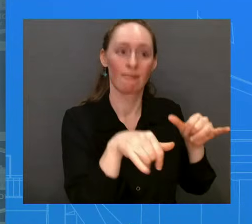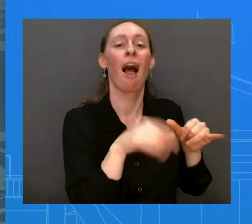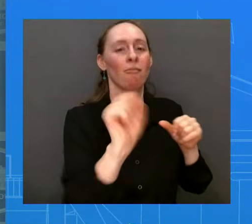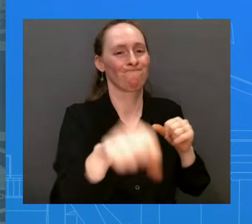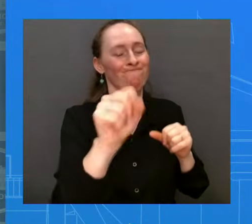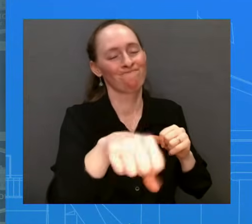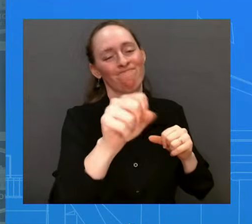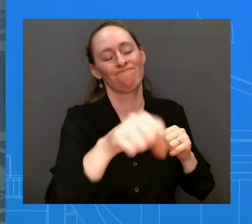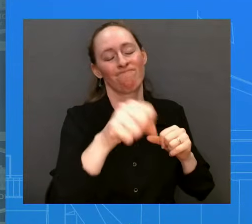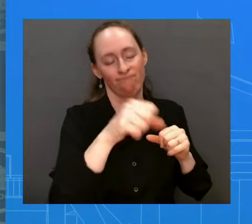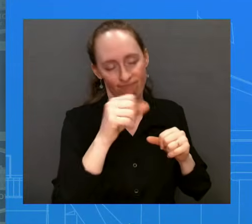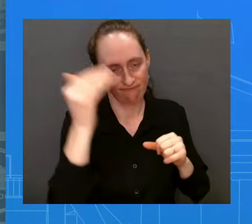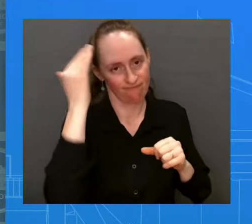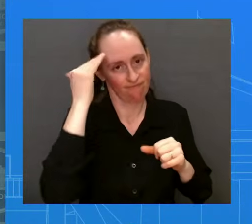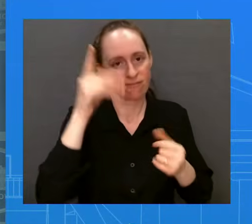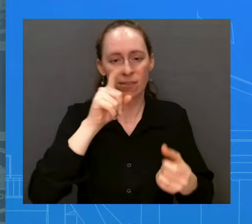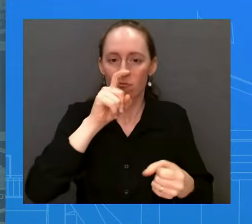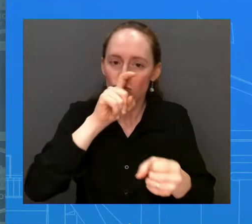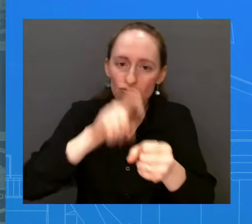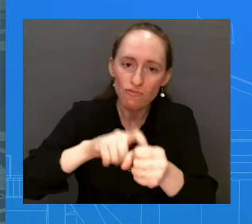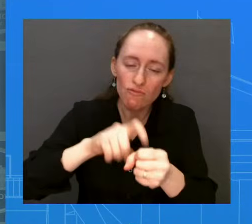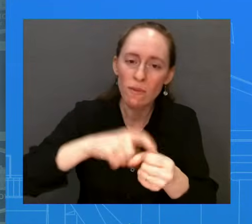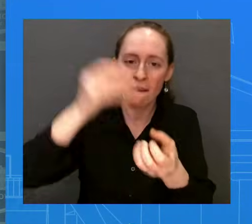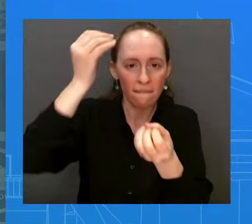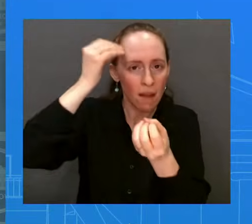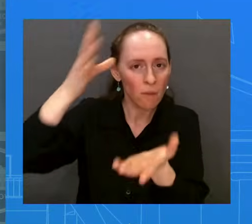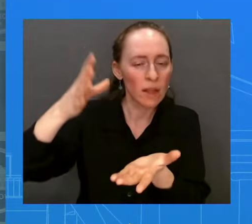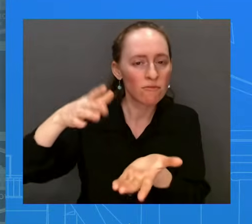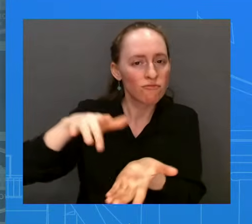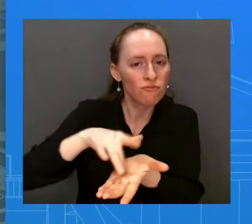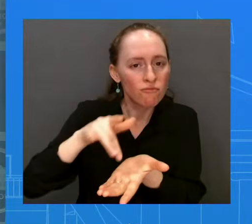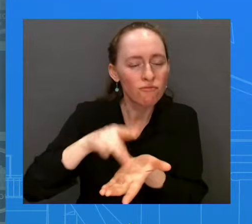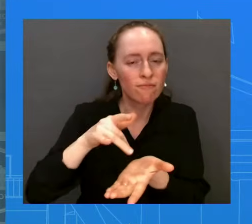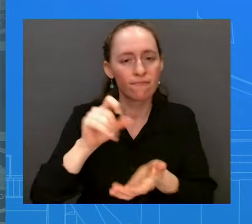The Press: Has there been any outreach from anywhere in the administration to the kinds of companies